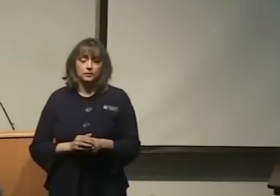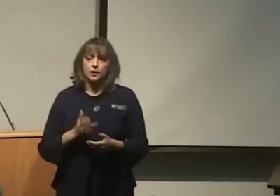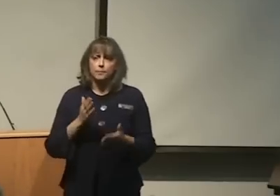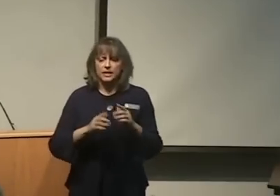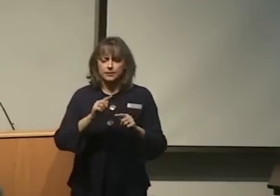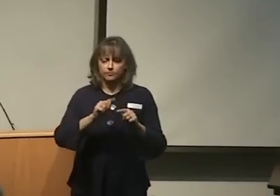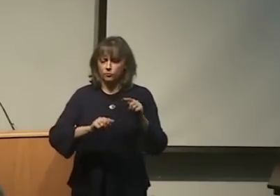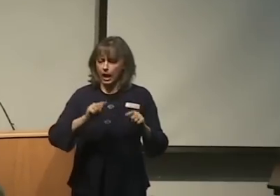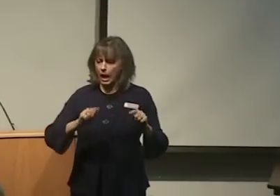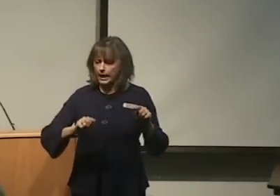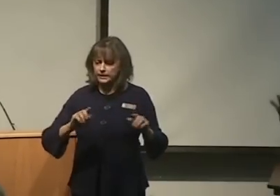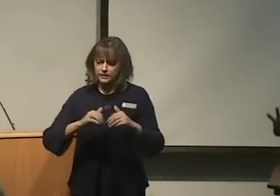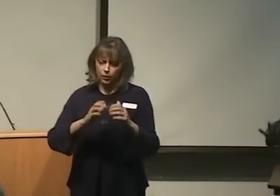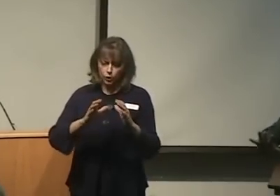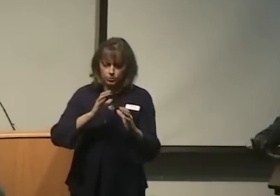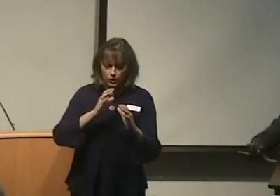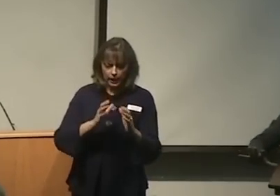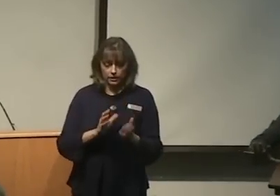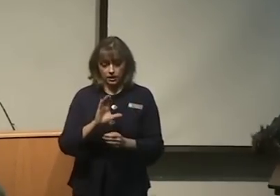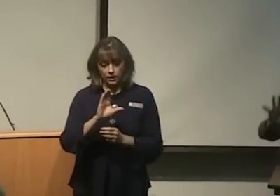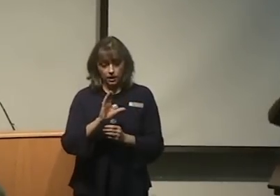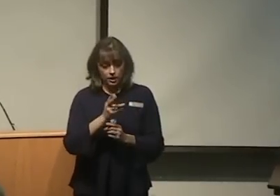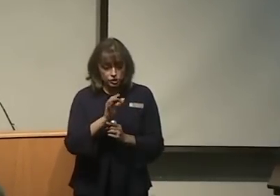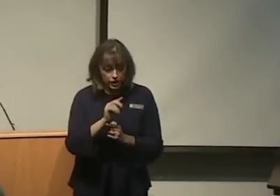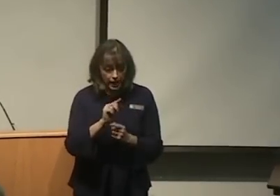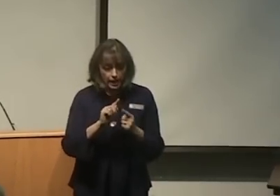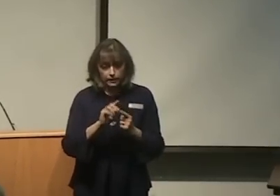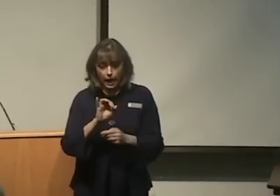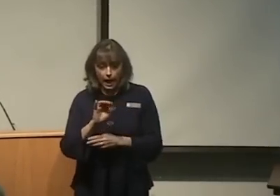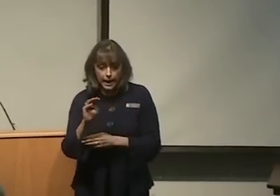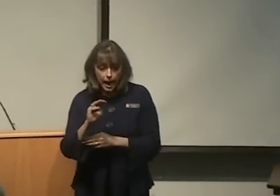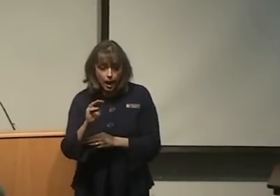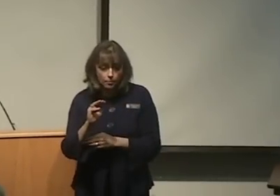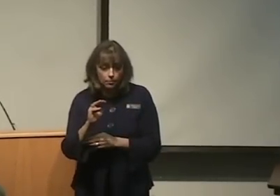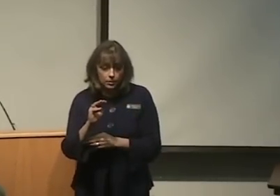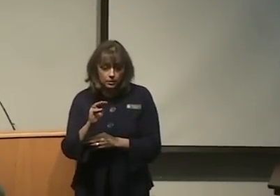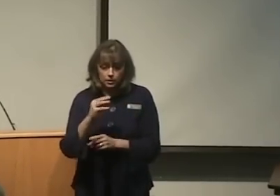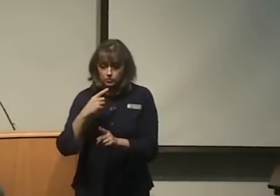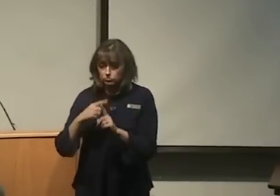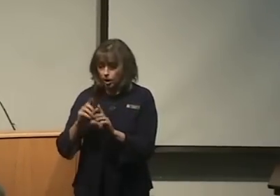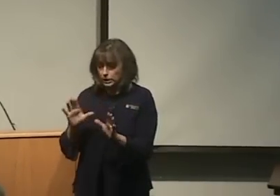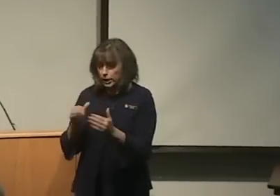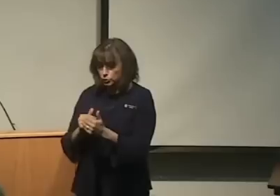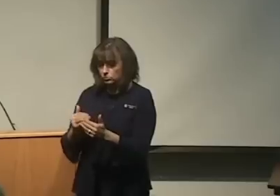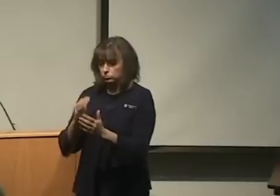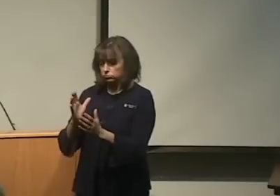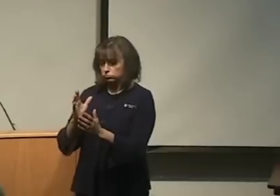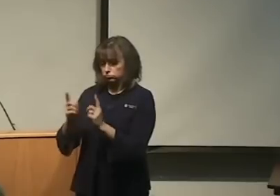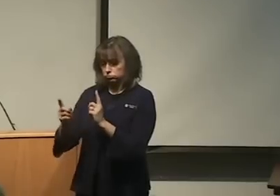It doesn't mean you don't have classroom discussion. It means that you just have additional channels. So a discussion board works. And get out of the office.